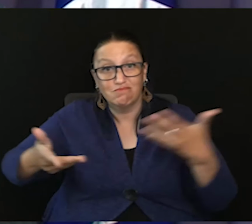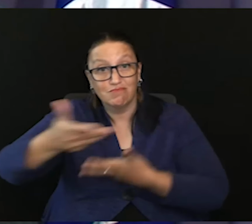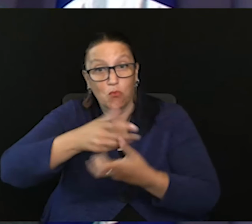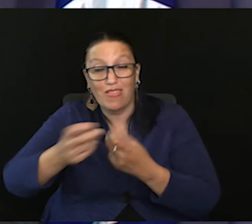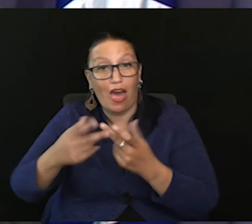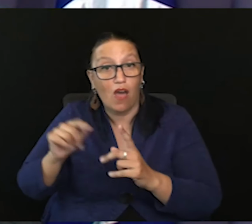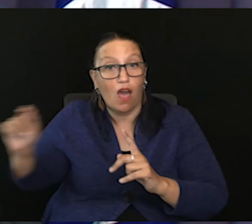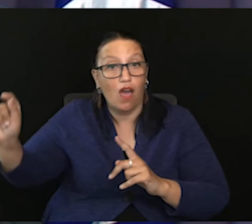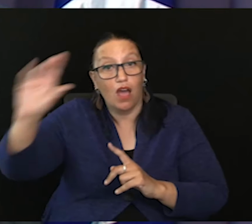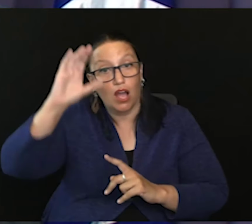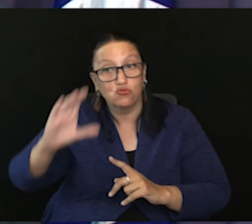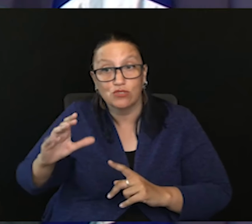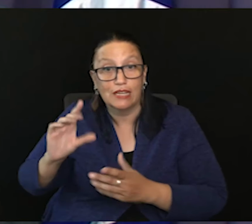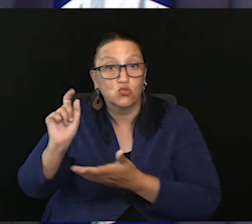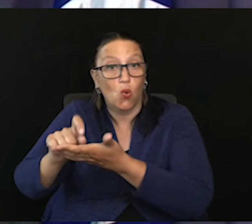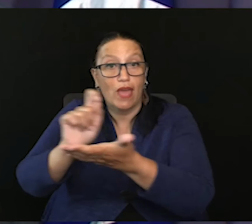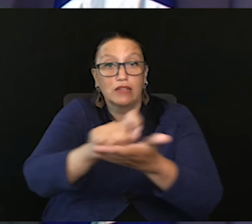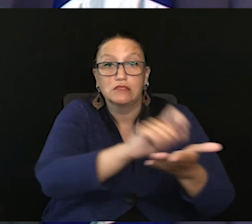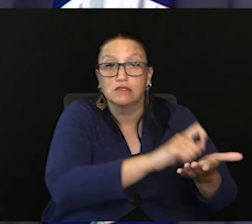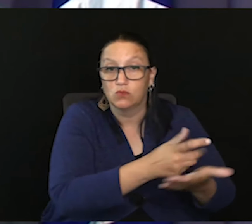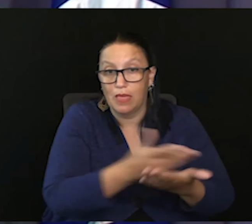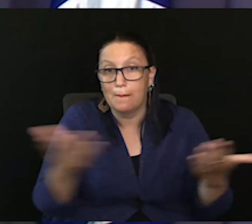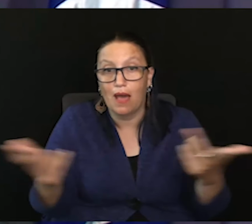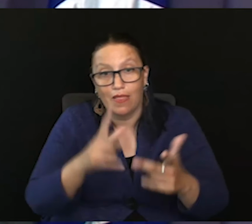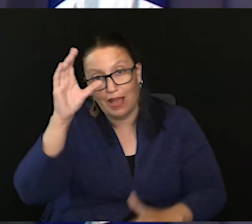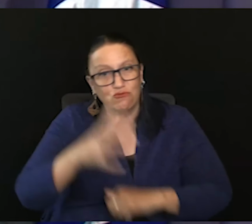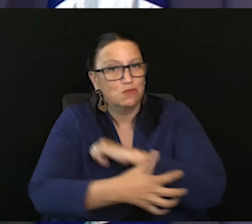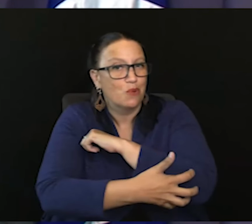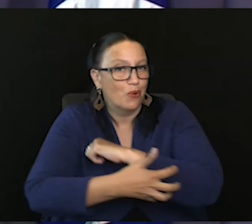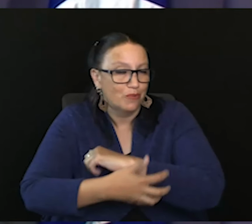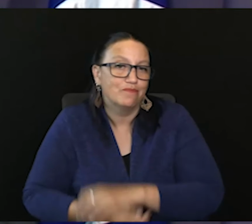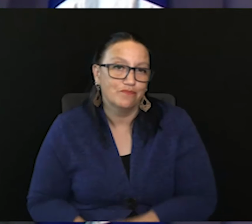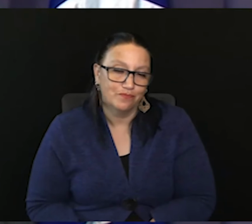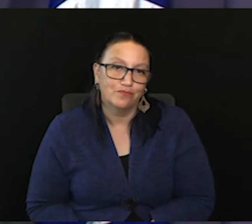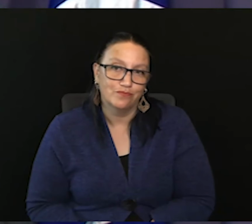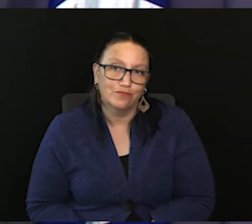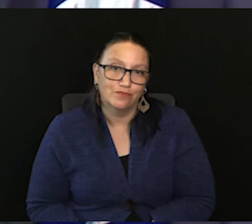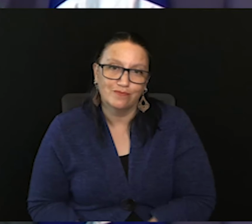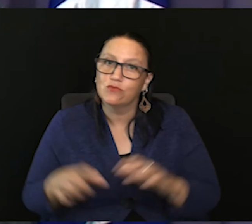it also provides another avenue of potential vaccine donation. I mean, Australia has really had a leadership role in